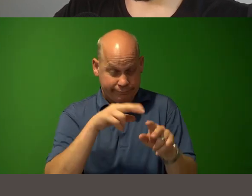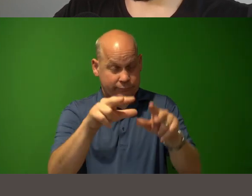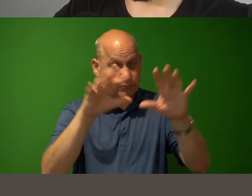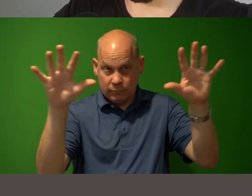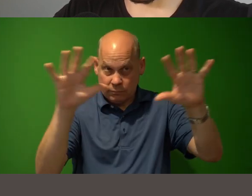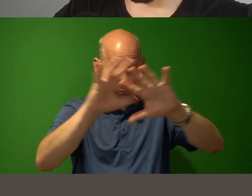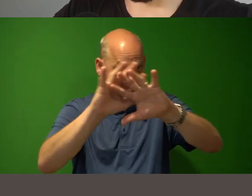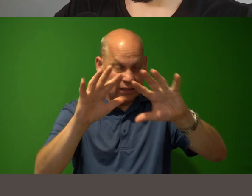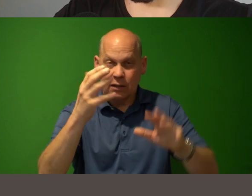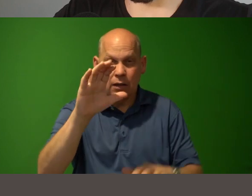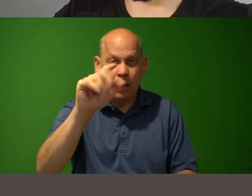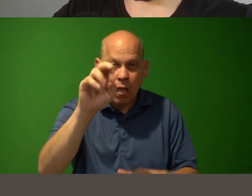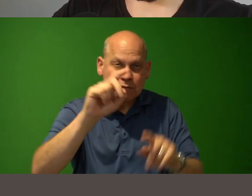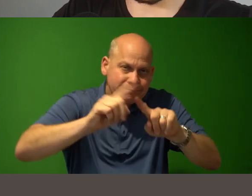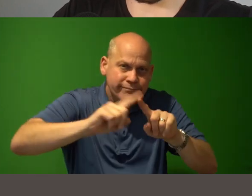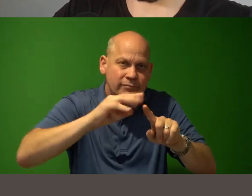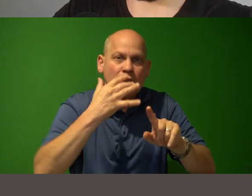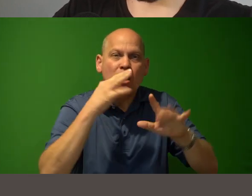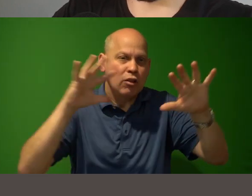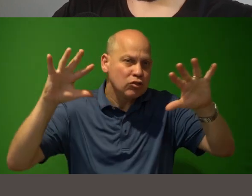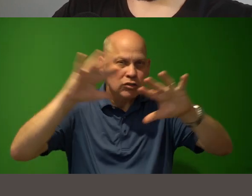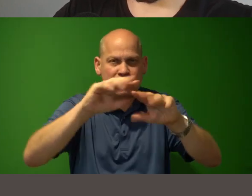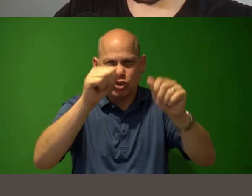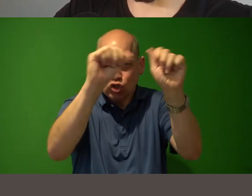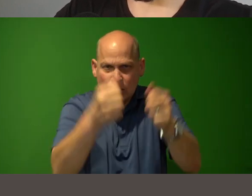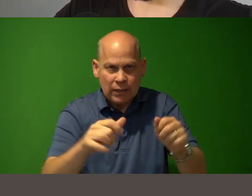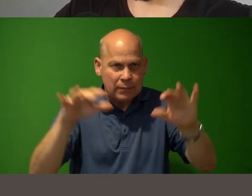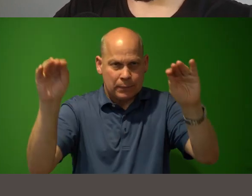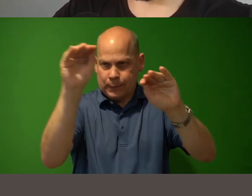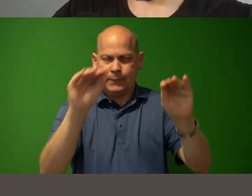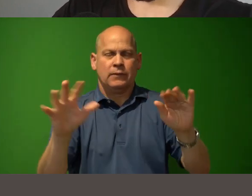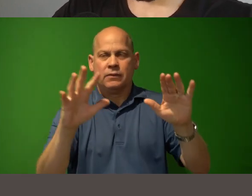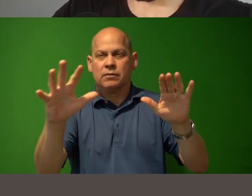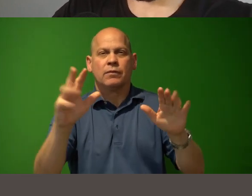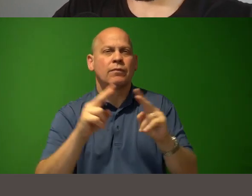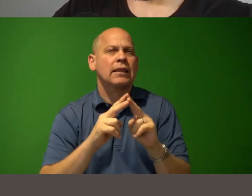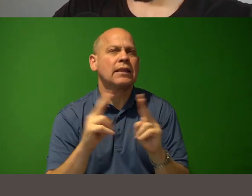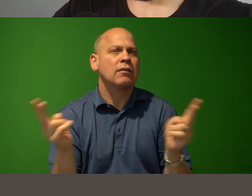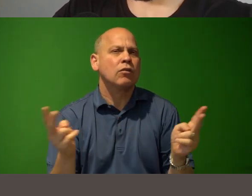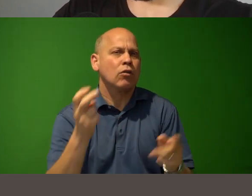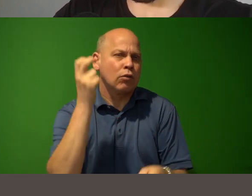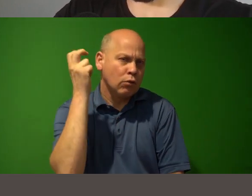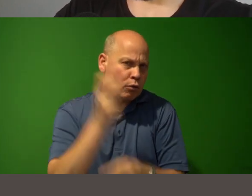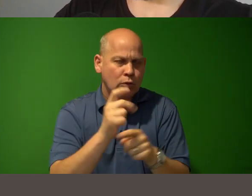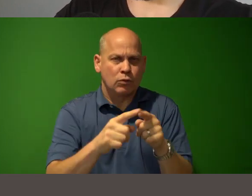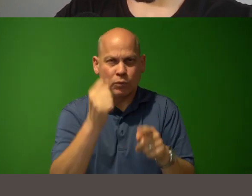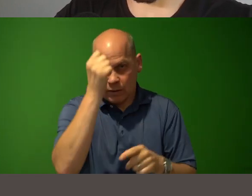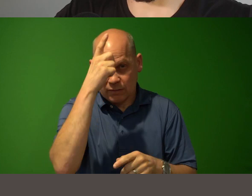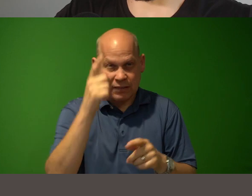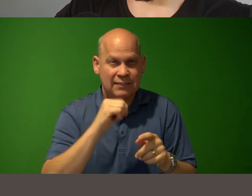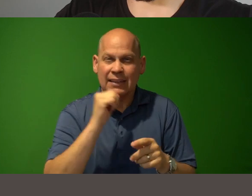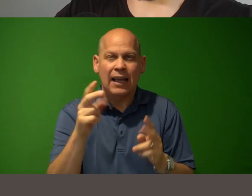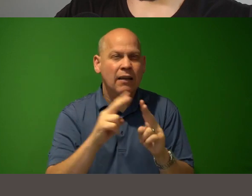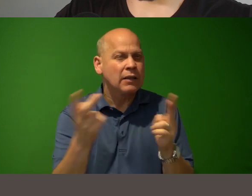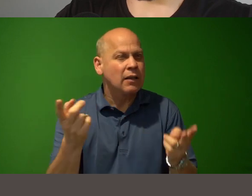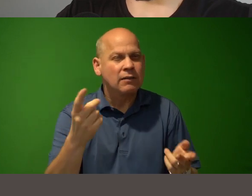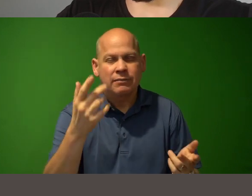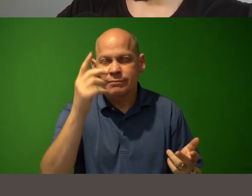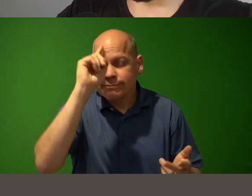A bit of a cluster of colors, shapes, very hard to understand, not very intuitive.